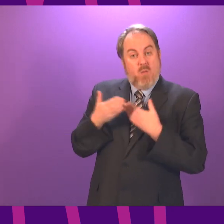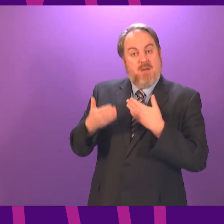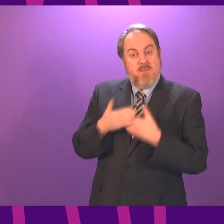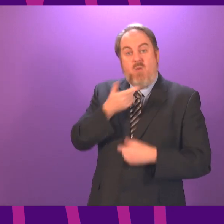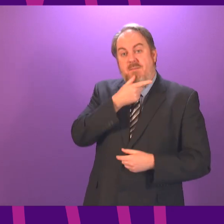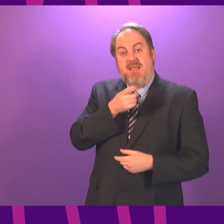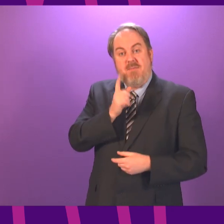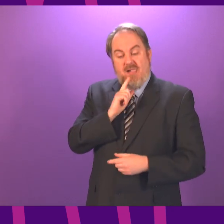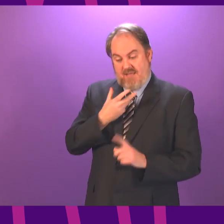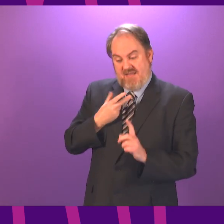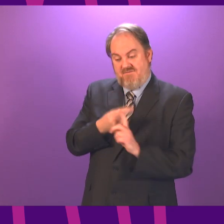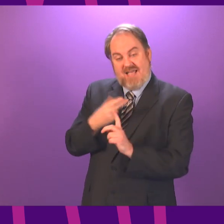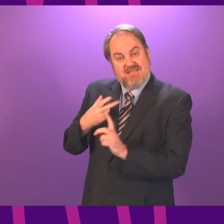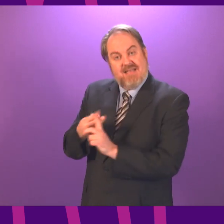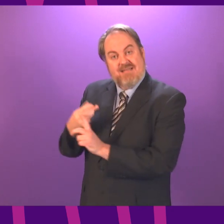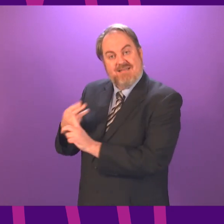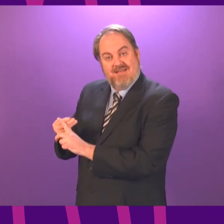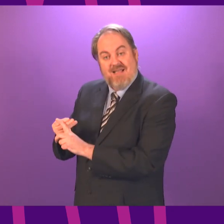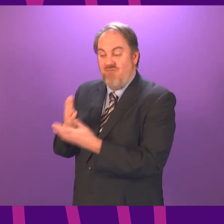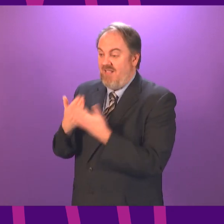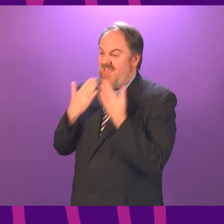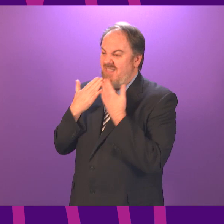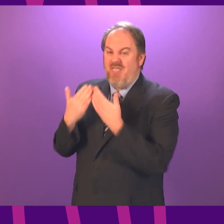dose. Again, I thank everyone who has been involved in delivering the programme.